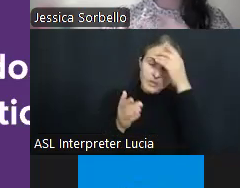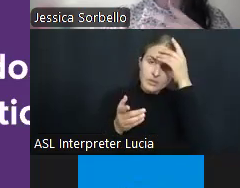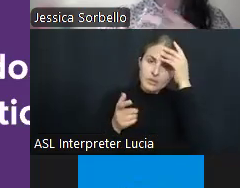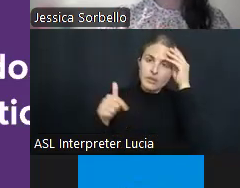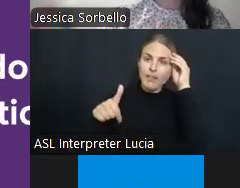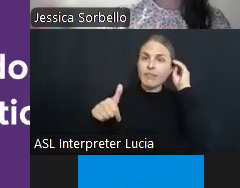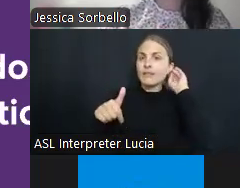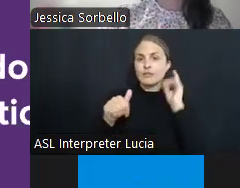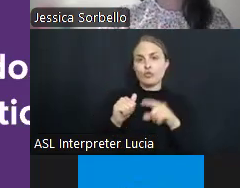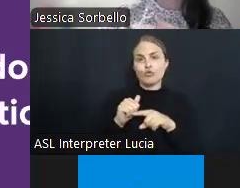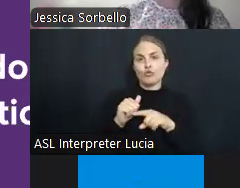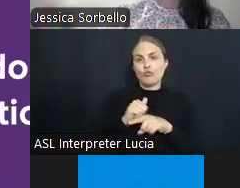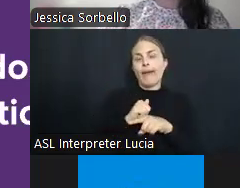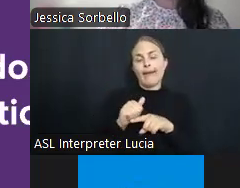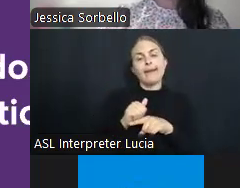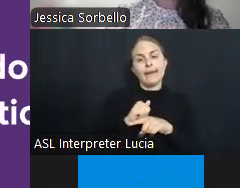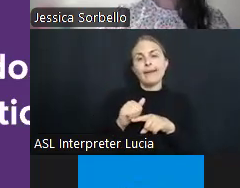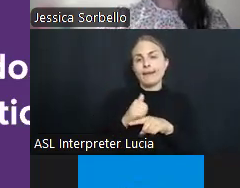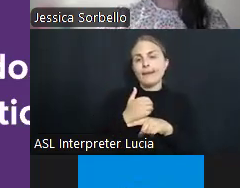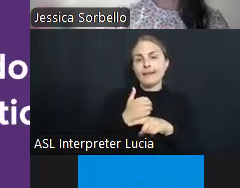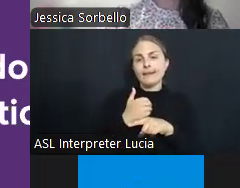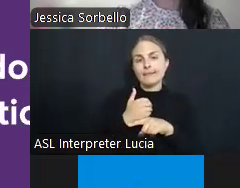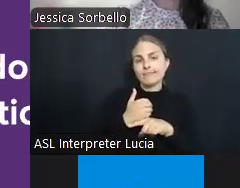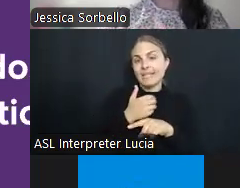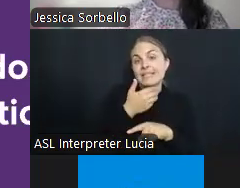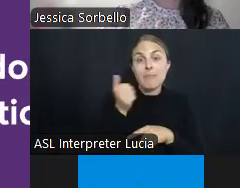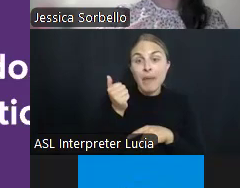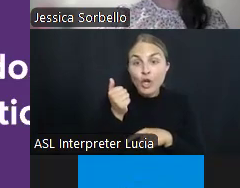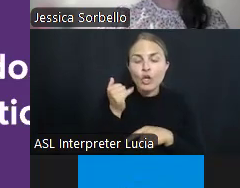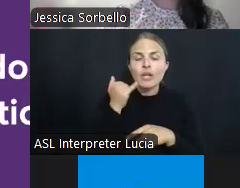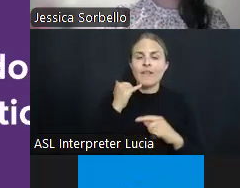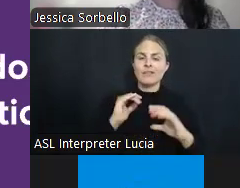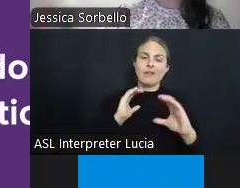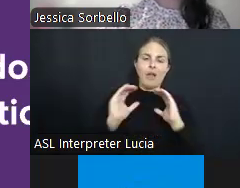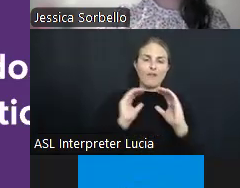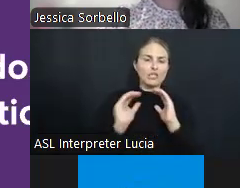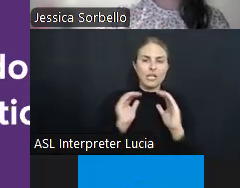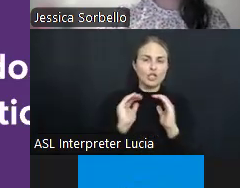the ability to, you know, address concerns and questions